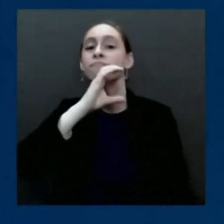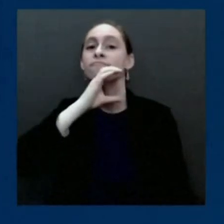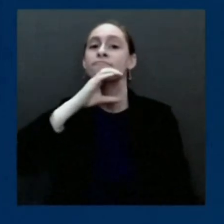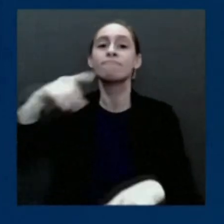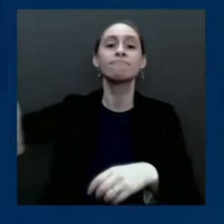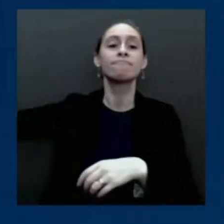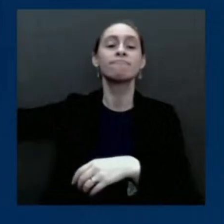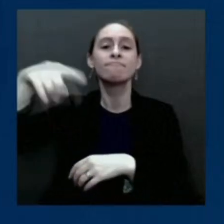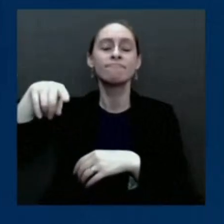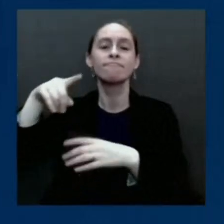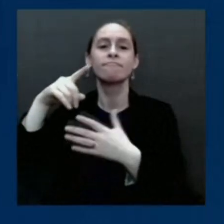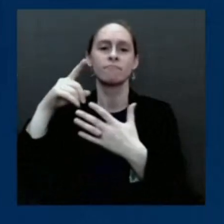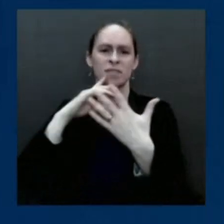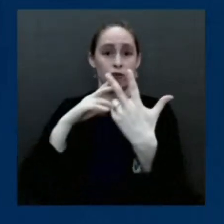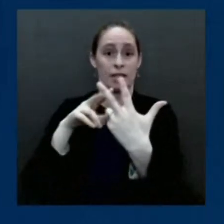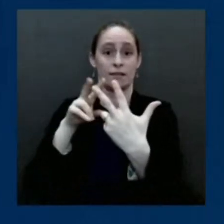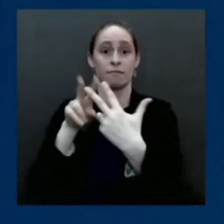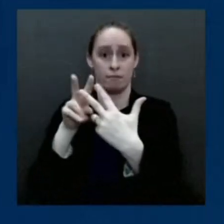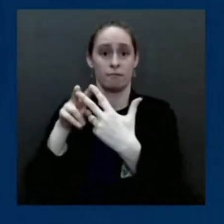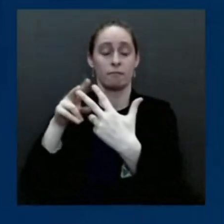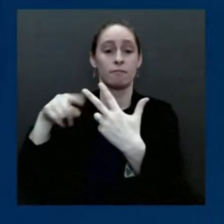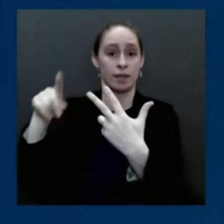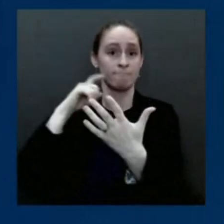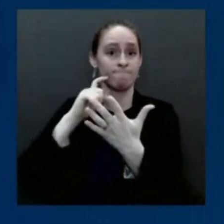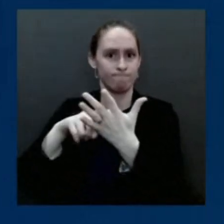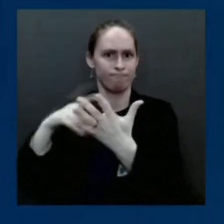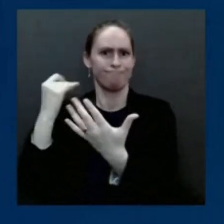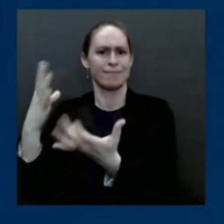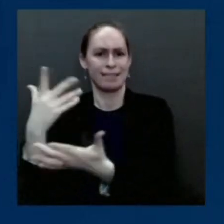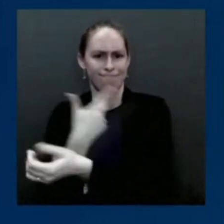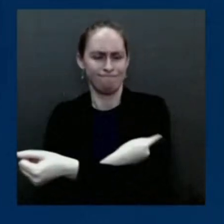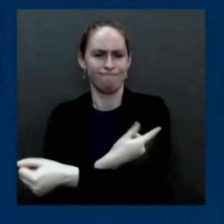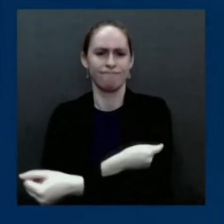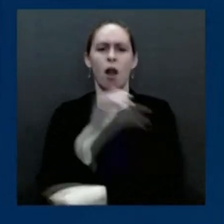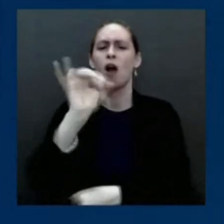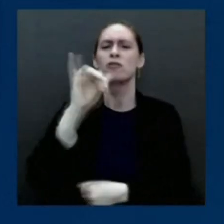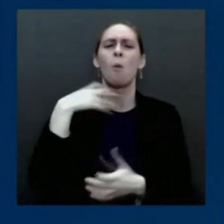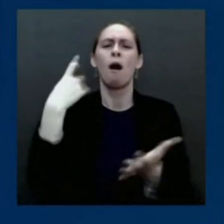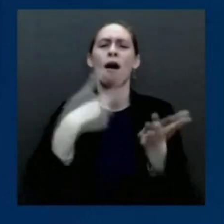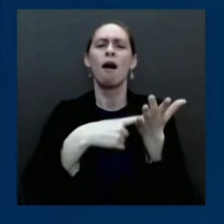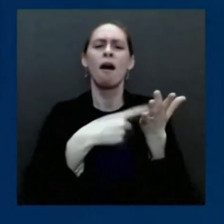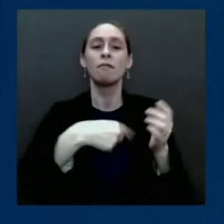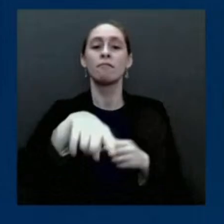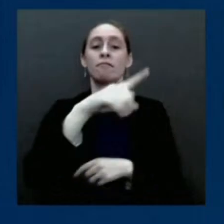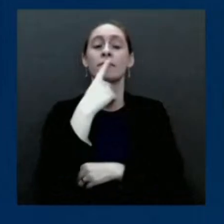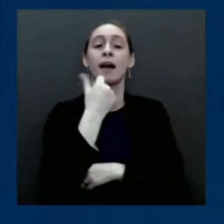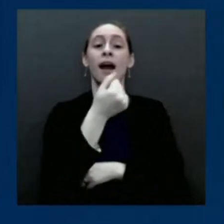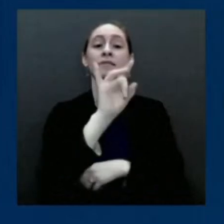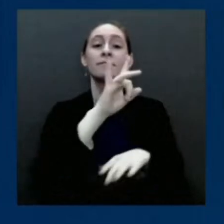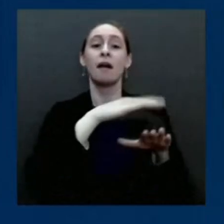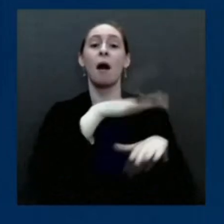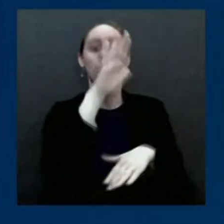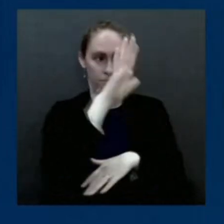FOR 18 AND OVER SO THE